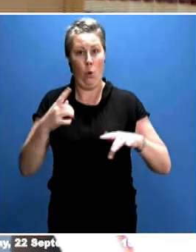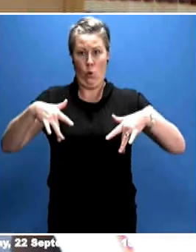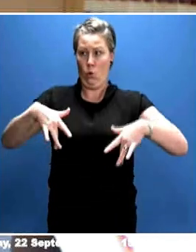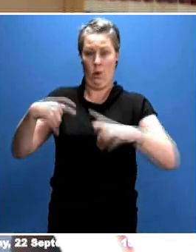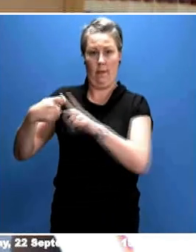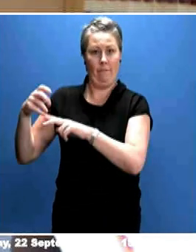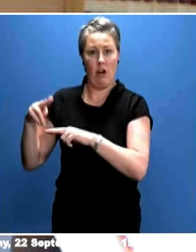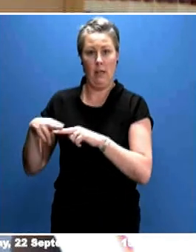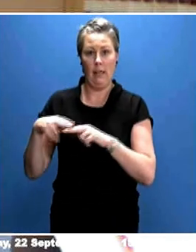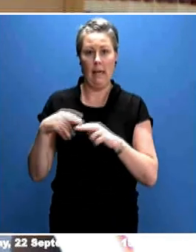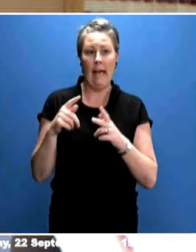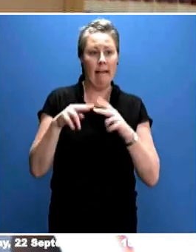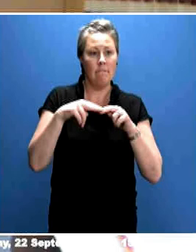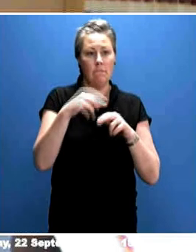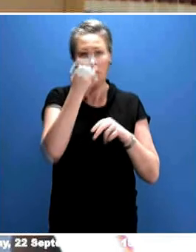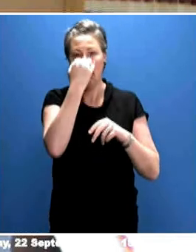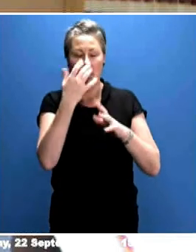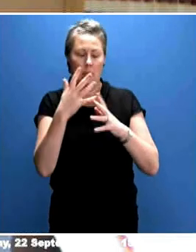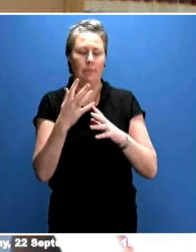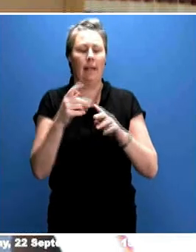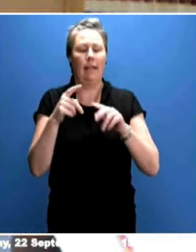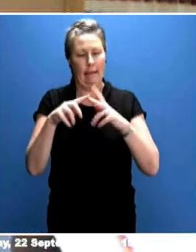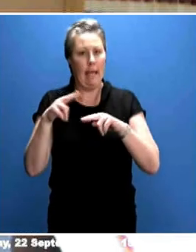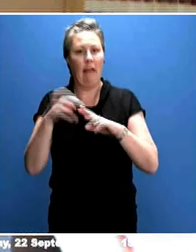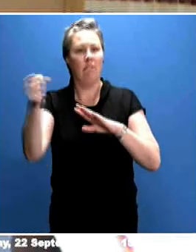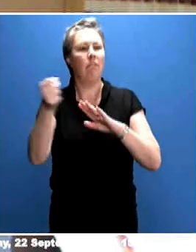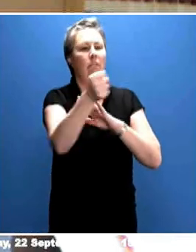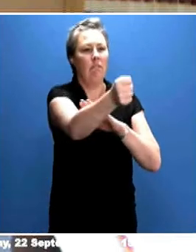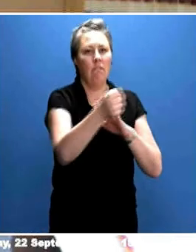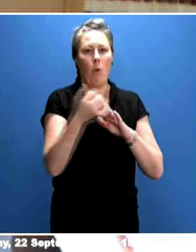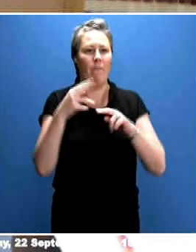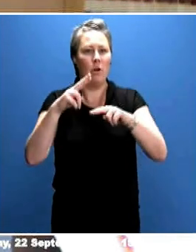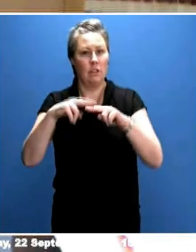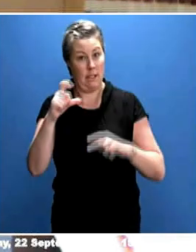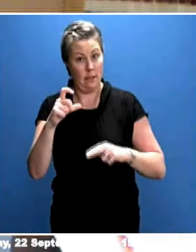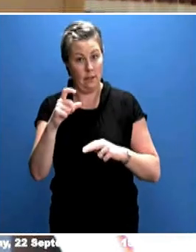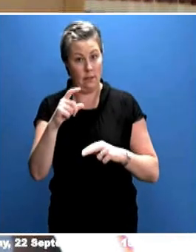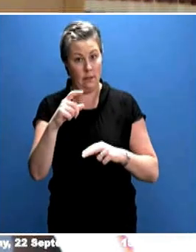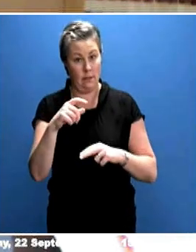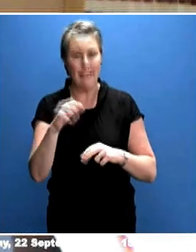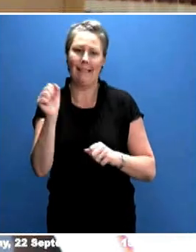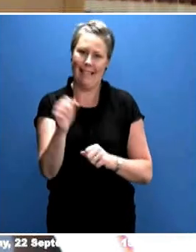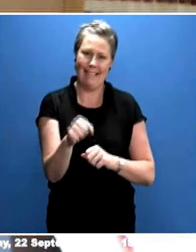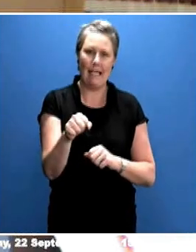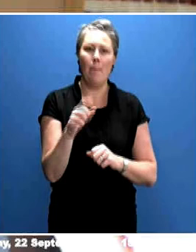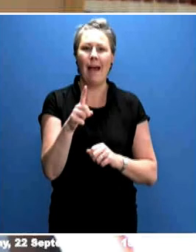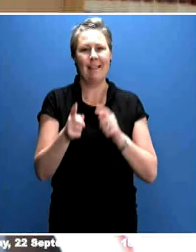presumably across the State within many different circumstances? It does, Chair. It's the timeframe that sometimes makes that difficult.